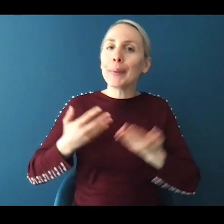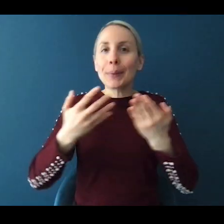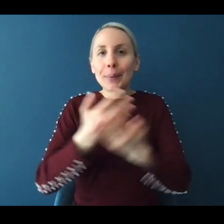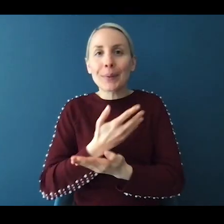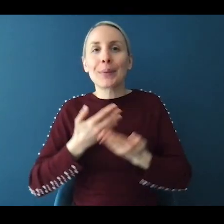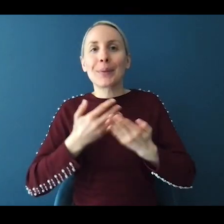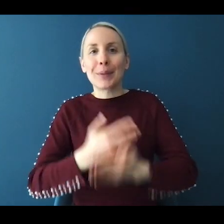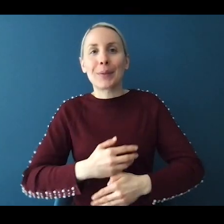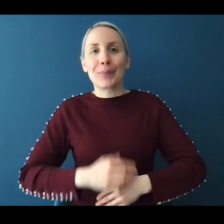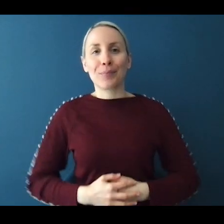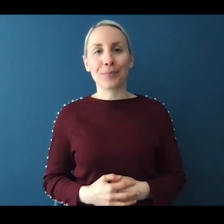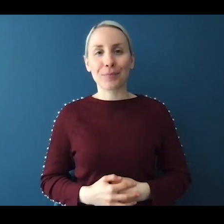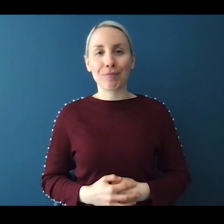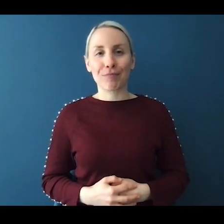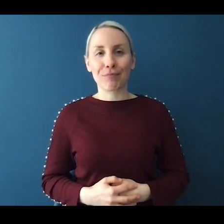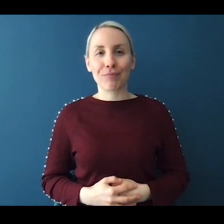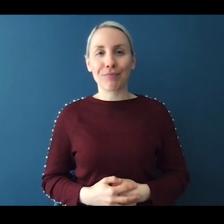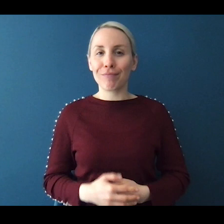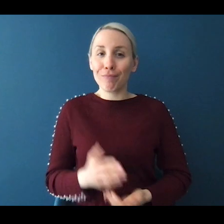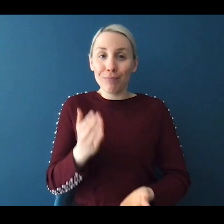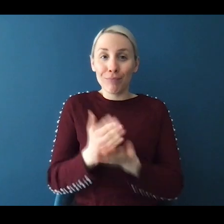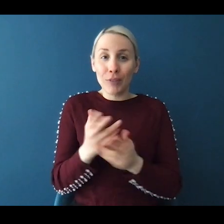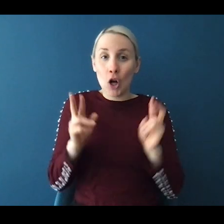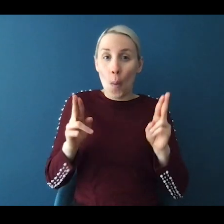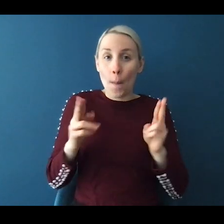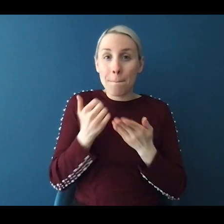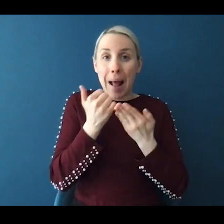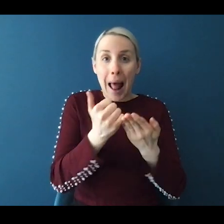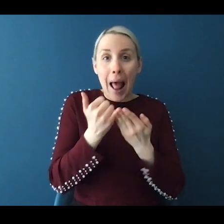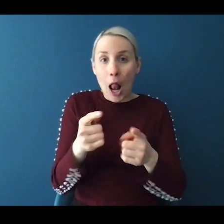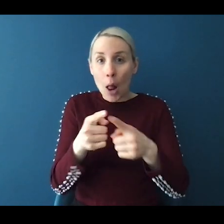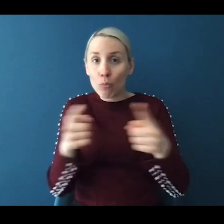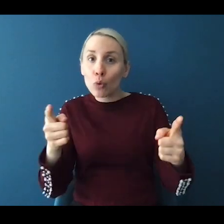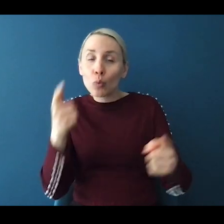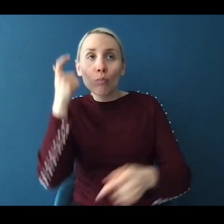we're all really hoping that this um helps lots of you with thinking about your applications